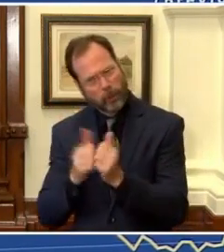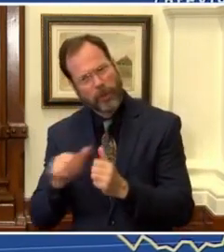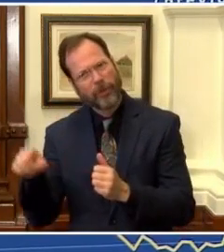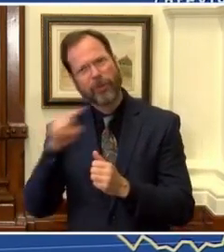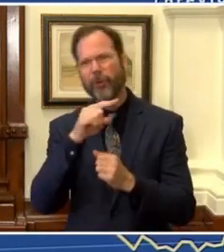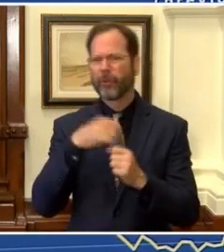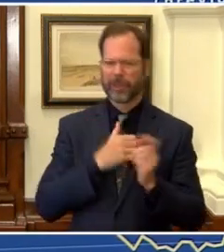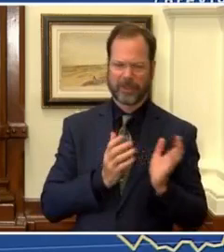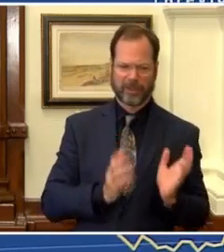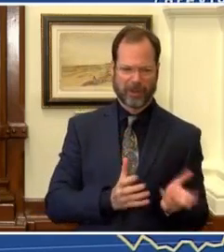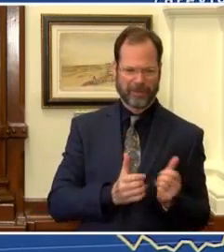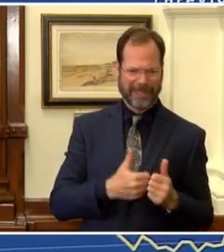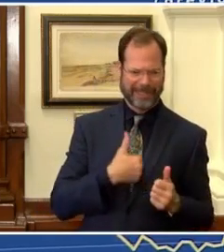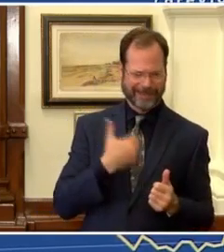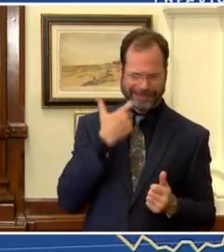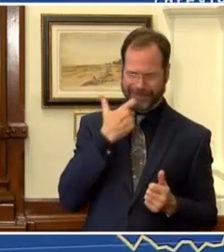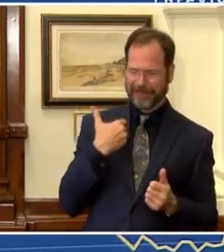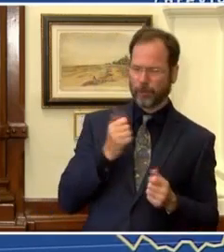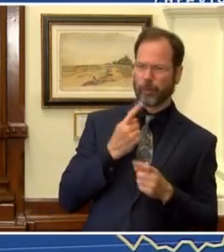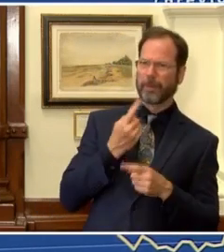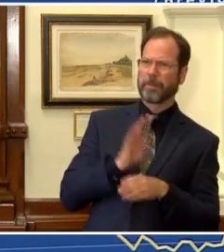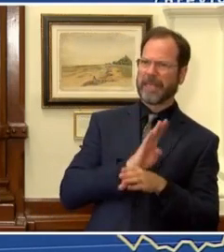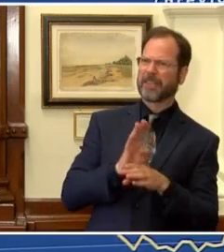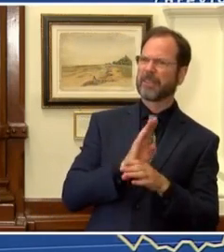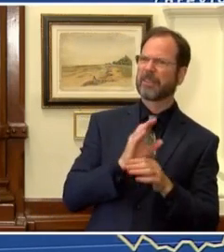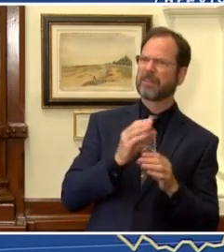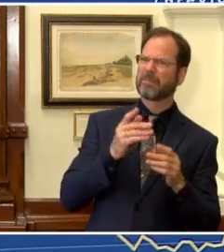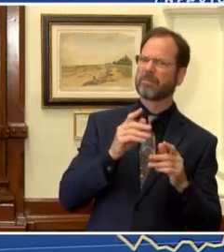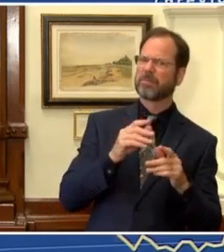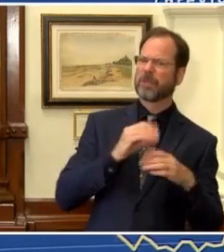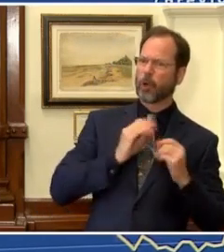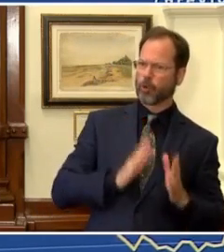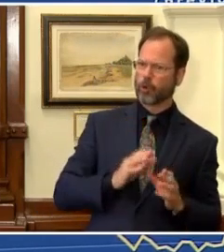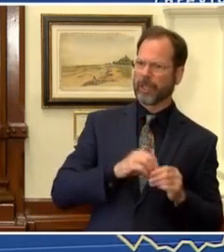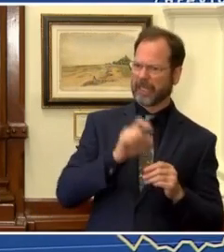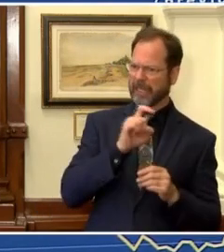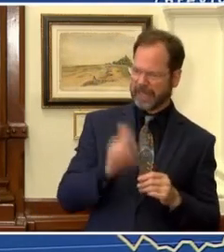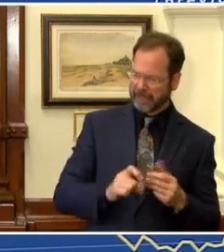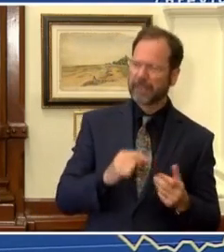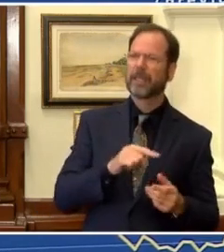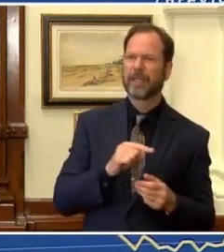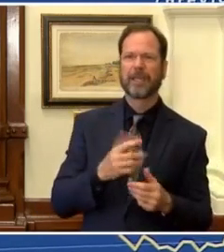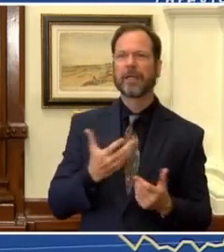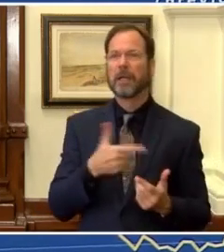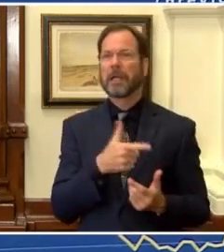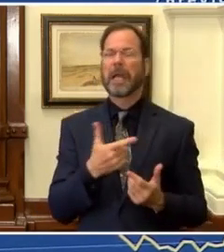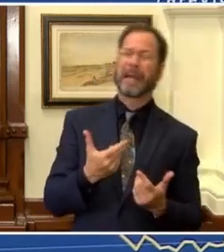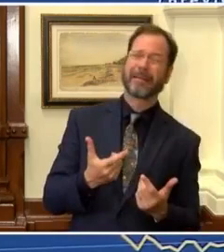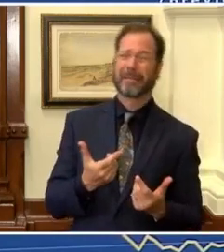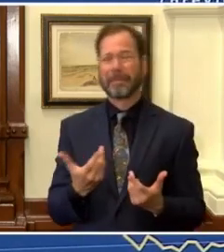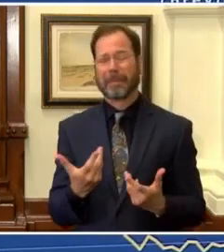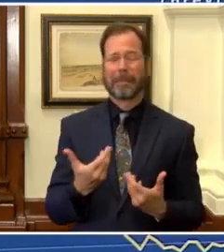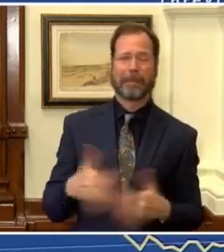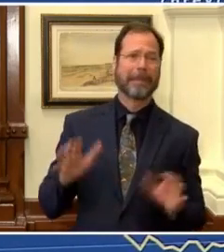REDUCE THE SPREAD OF COVID-19. SO WHAT MY URGING IS IS THIS AND I WILL SHARE WITH YOU A CONVERSATION I HAD WITH A